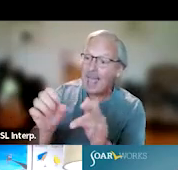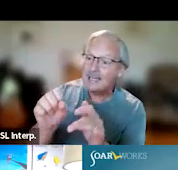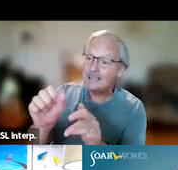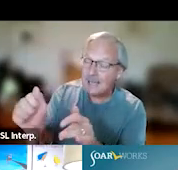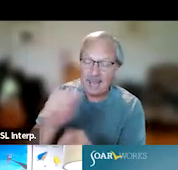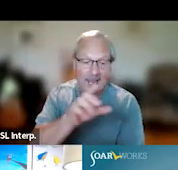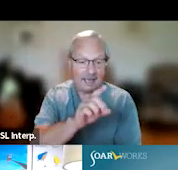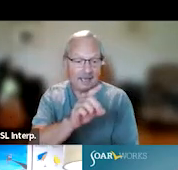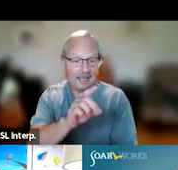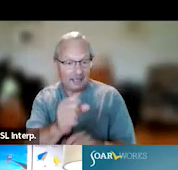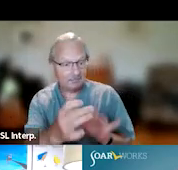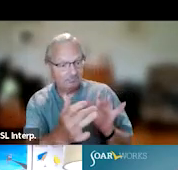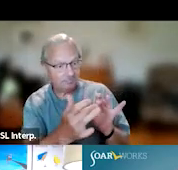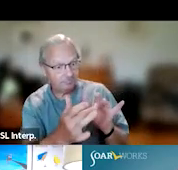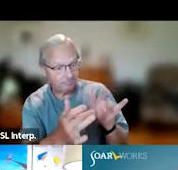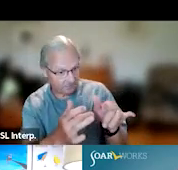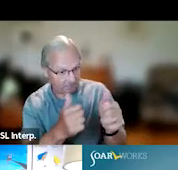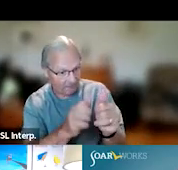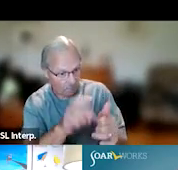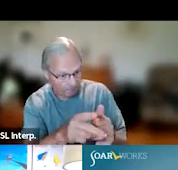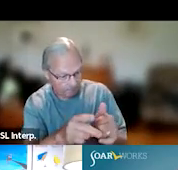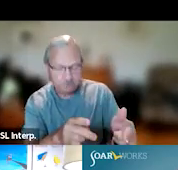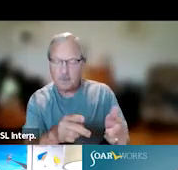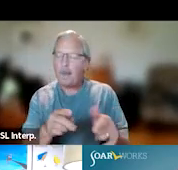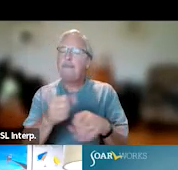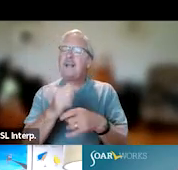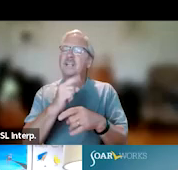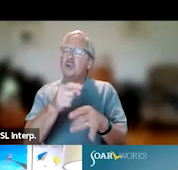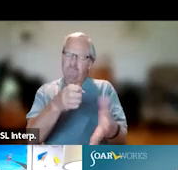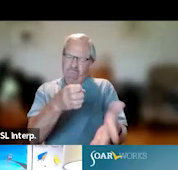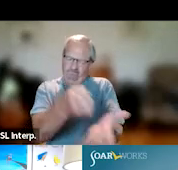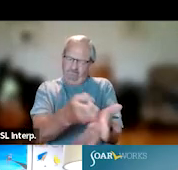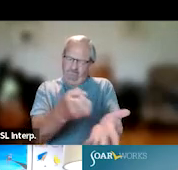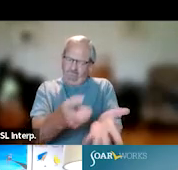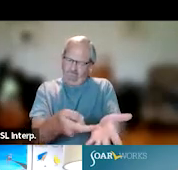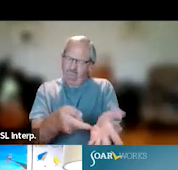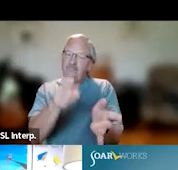and we're making sure that they have the evidence they need to make a decision quickly.